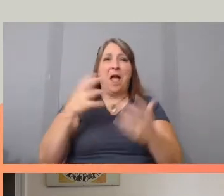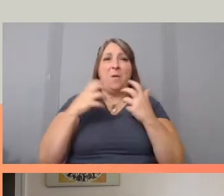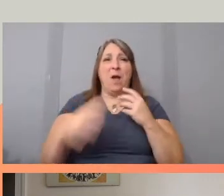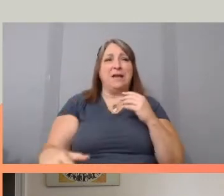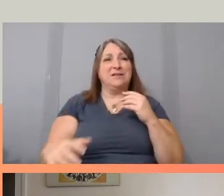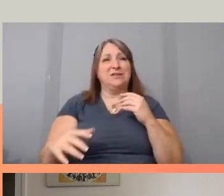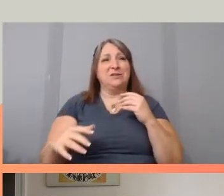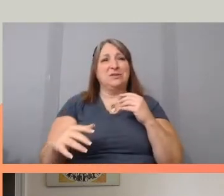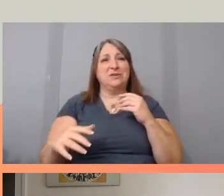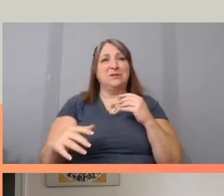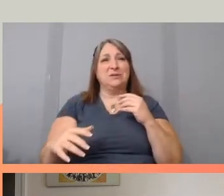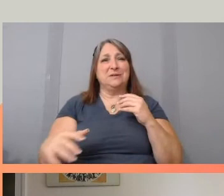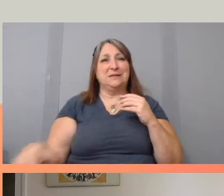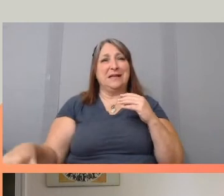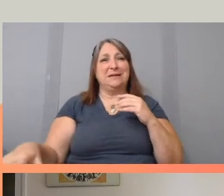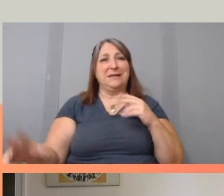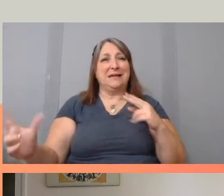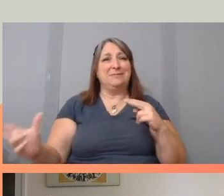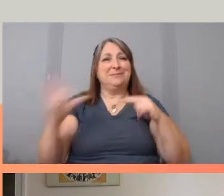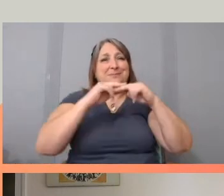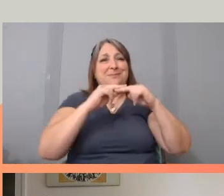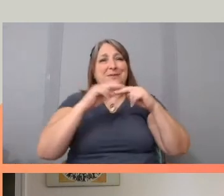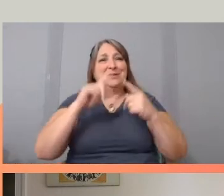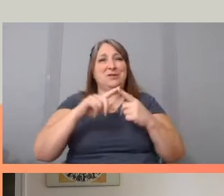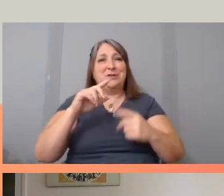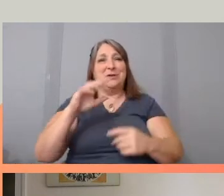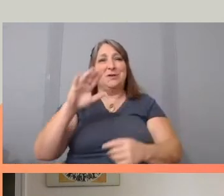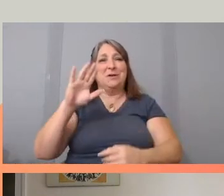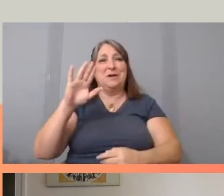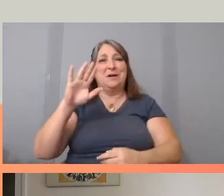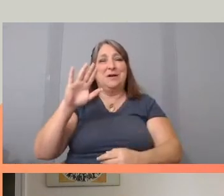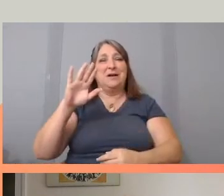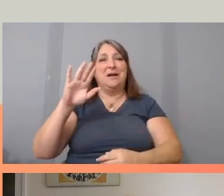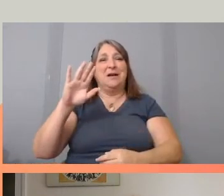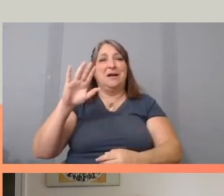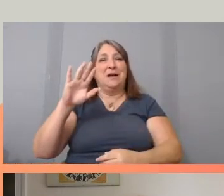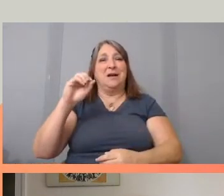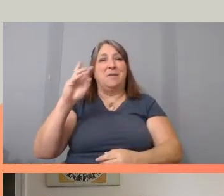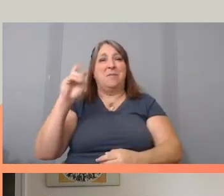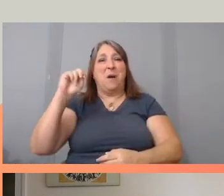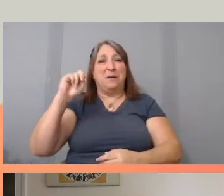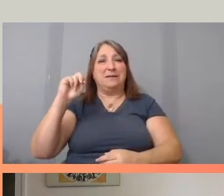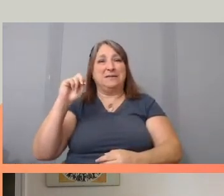of on Bhawin's point about just like starting from the grassroots and really building ourselves up a bit.